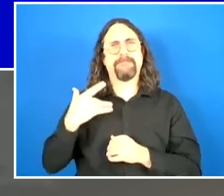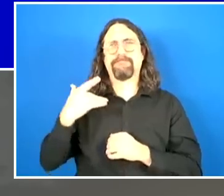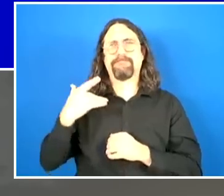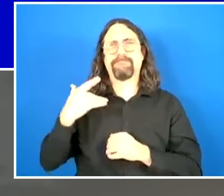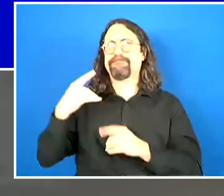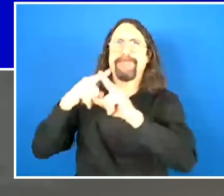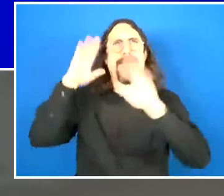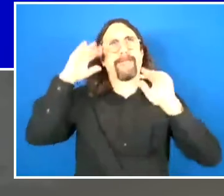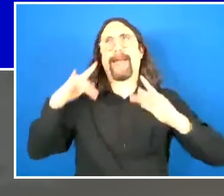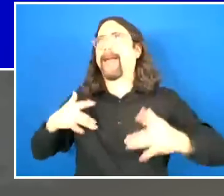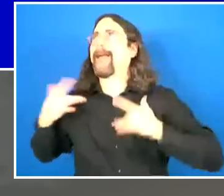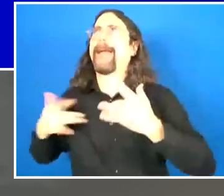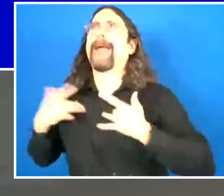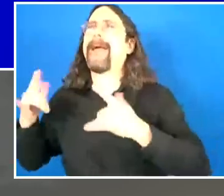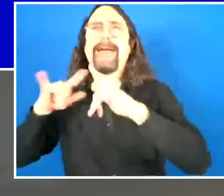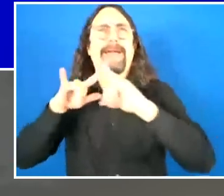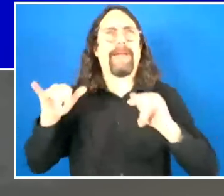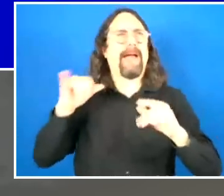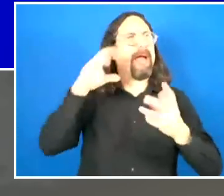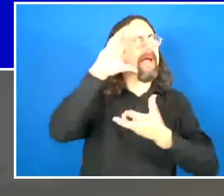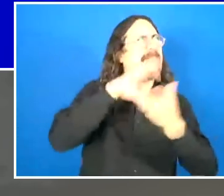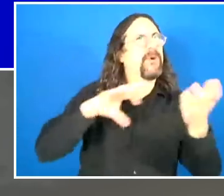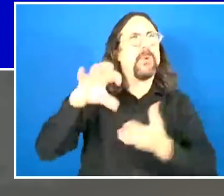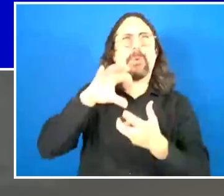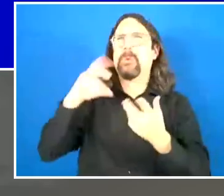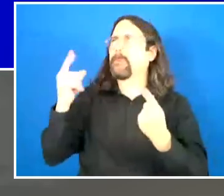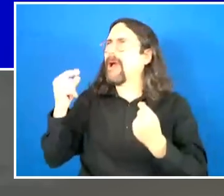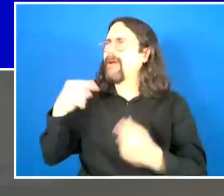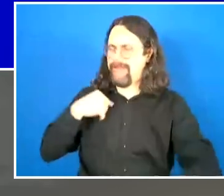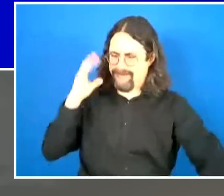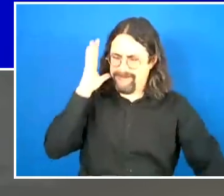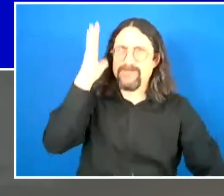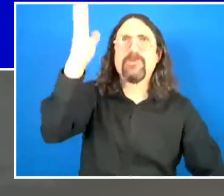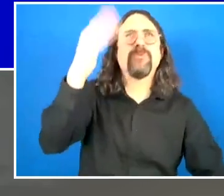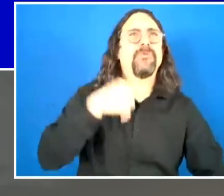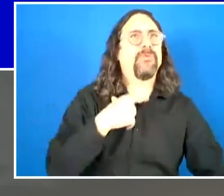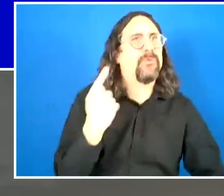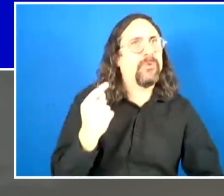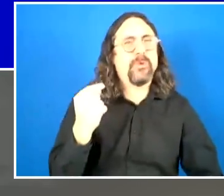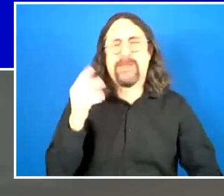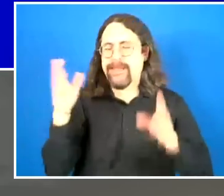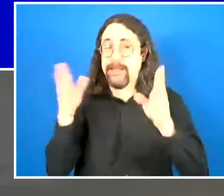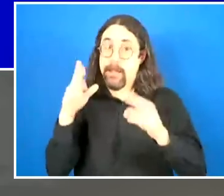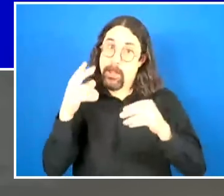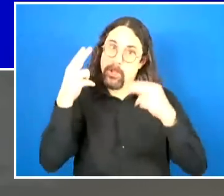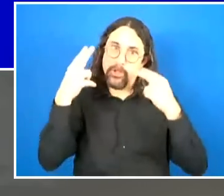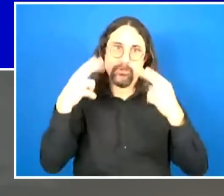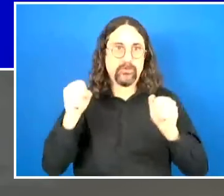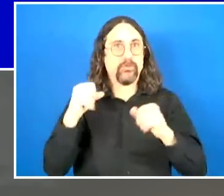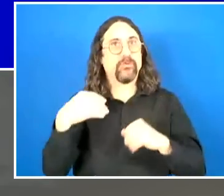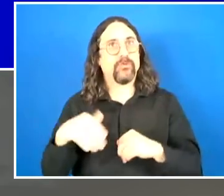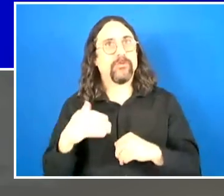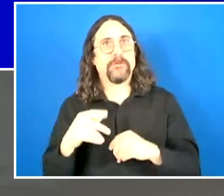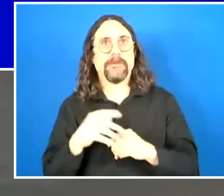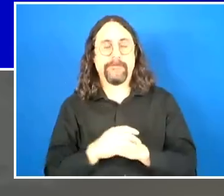EVEN MORE NOW. KIDS ARE THINKING ABT OUT HEFUTURE. THAT'S WHAT HIGH SCHOOL KIDS DO. ONE EYE TO THE